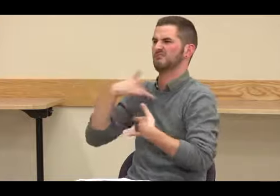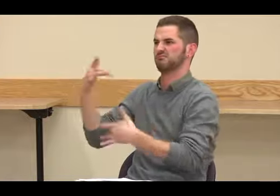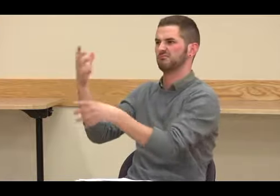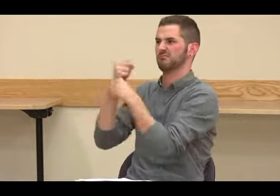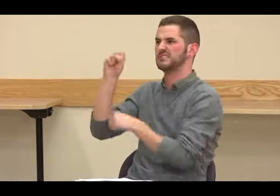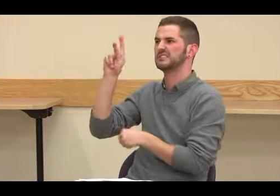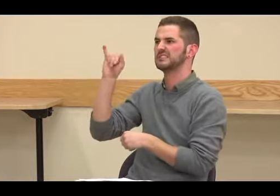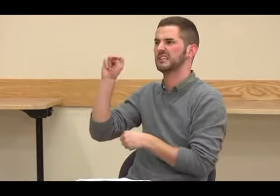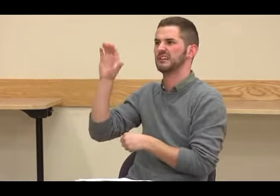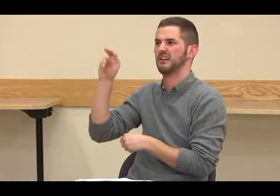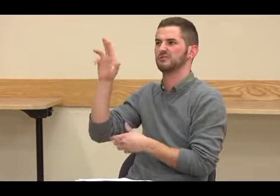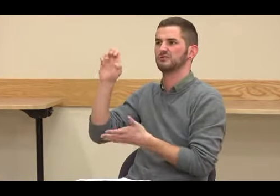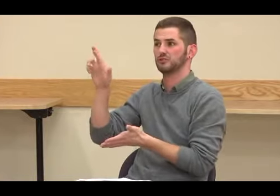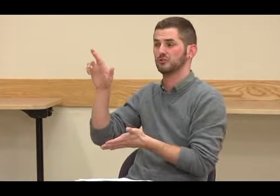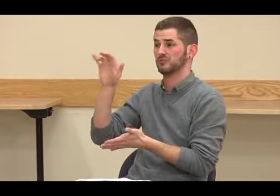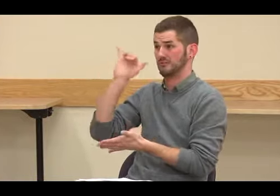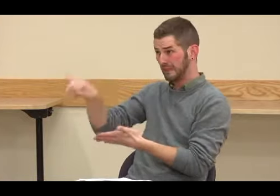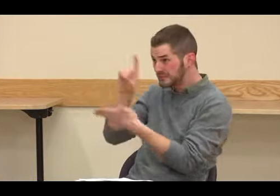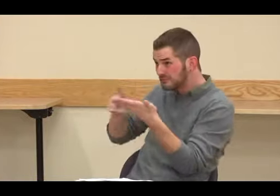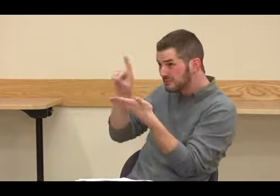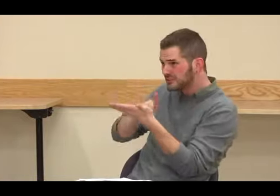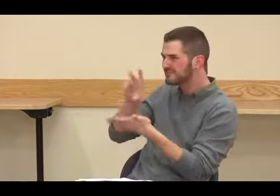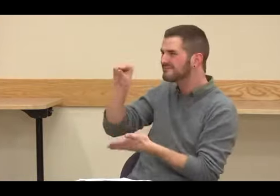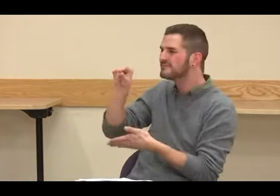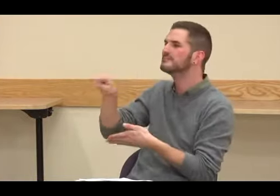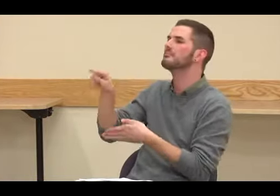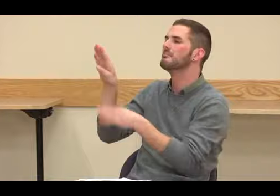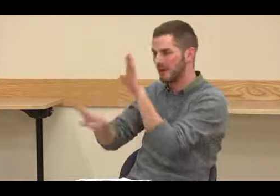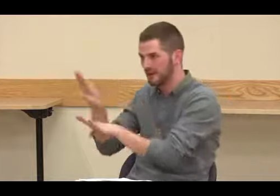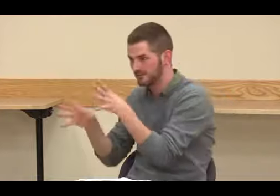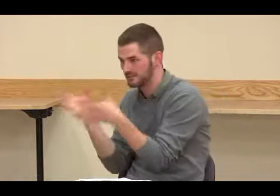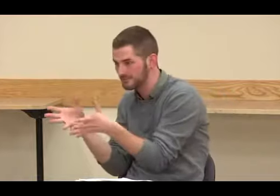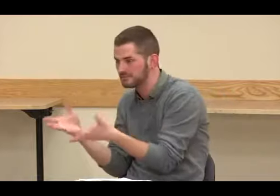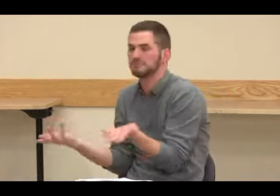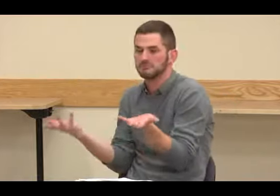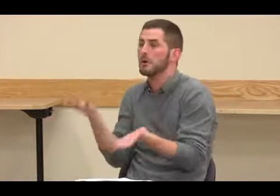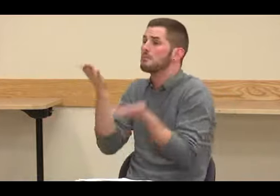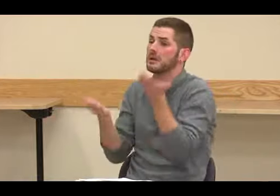tend to get more skin cancer. That's not discrimination; it's just biology.